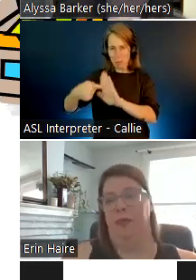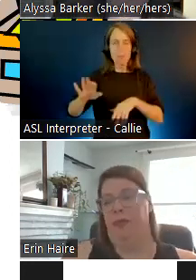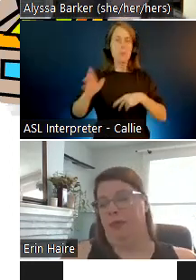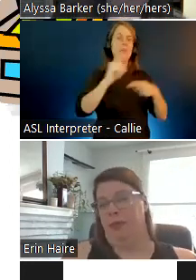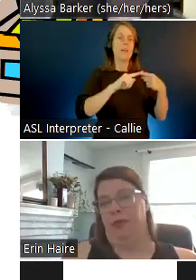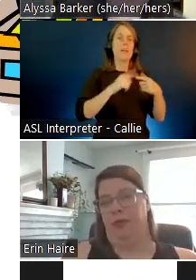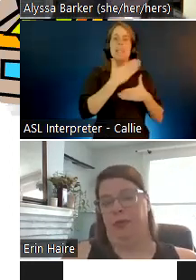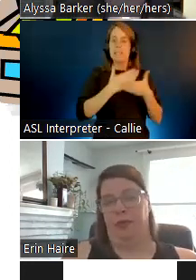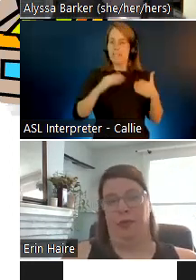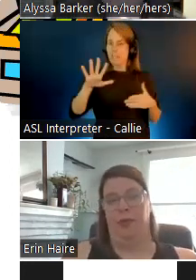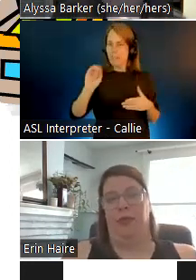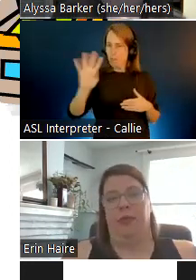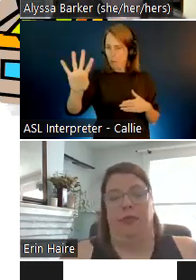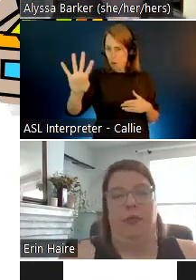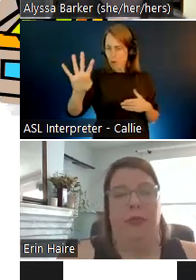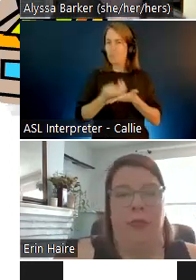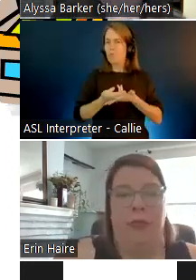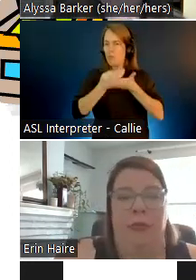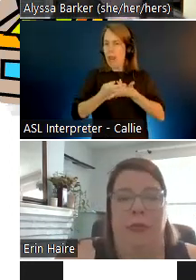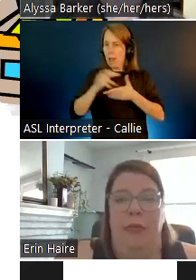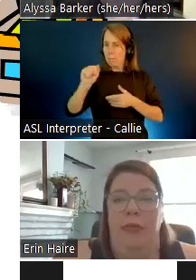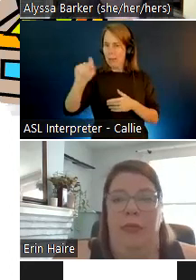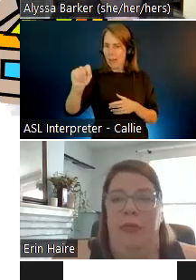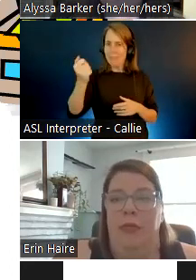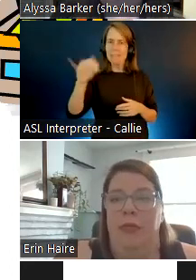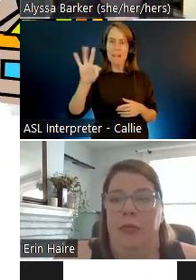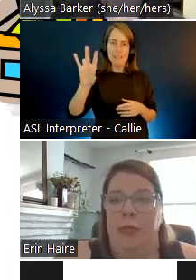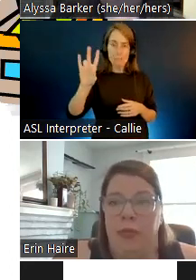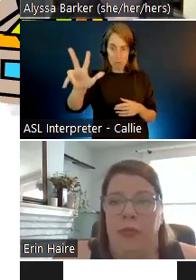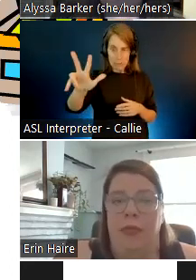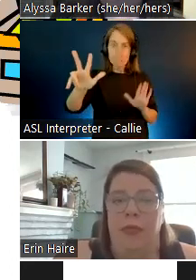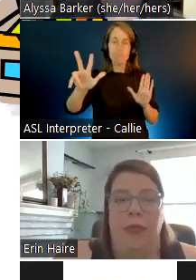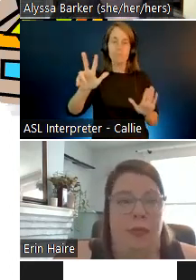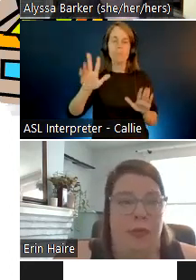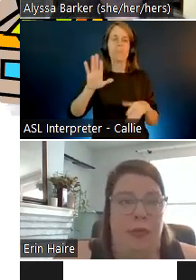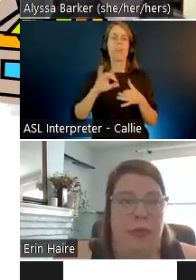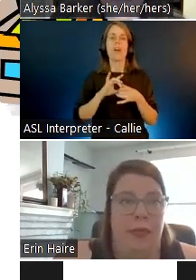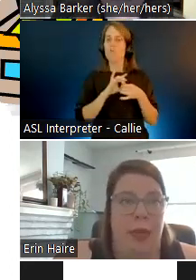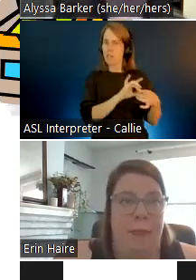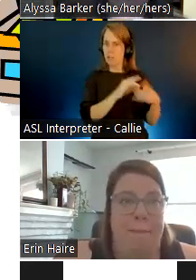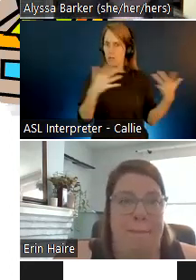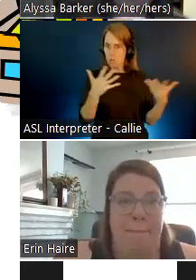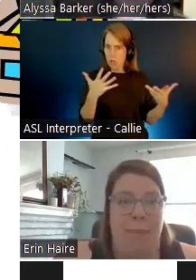of the Rehabilitation Act of 1973 is related to the receipt of federal financial assistance